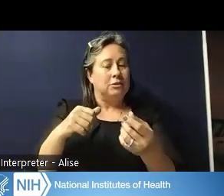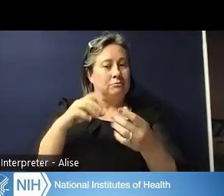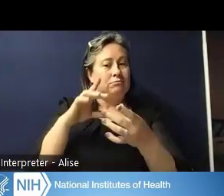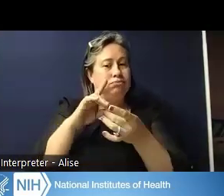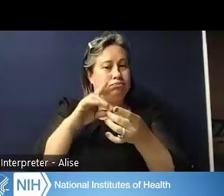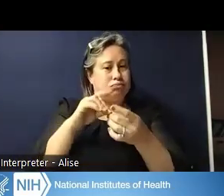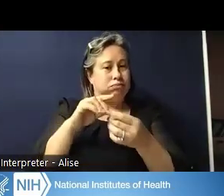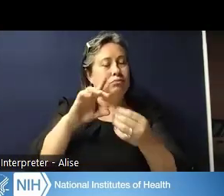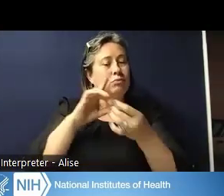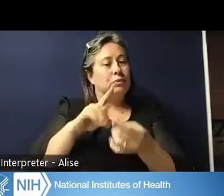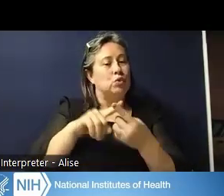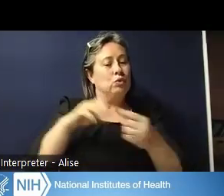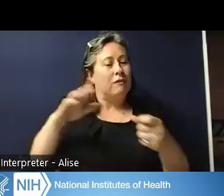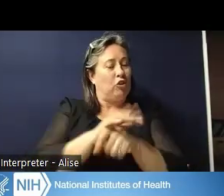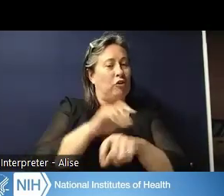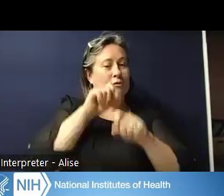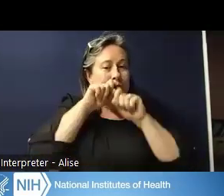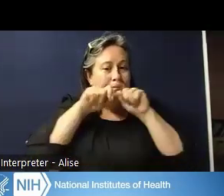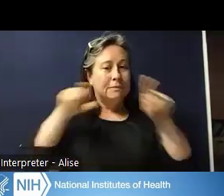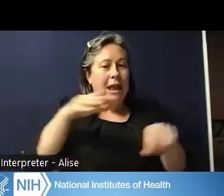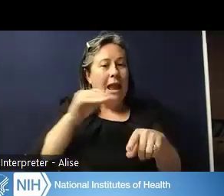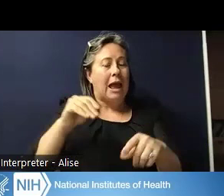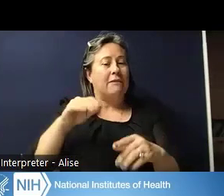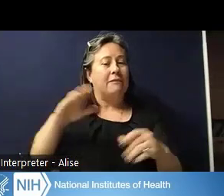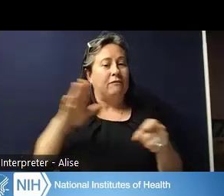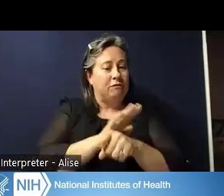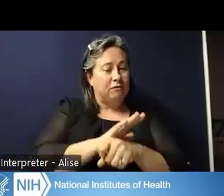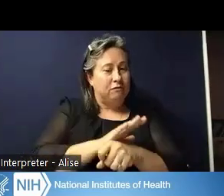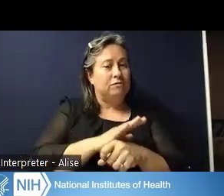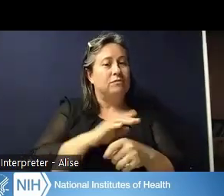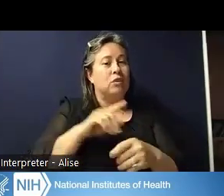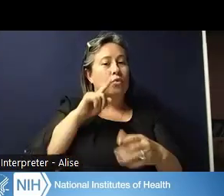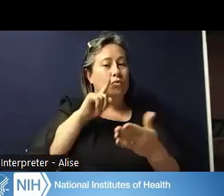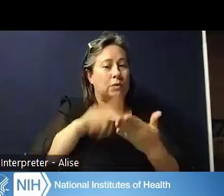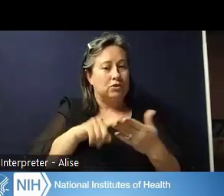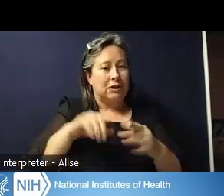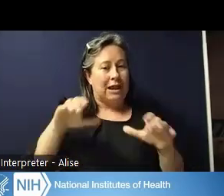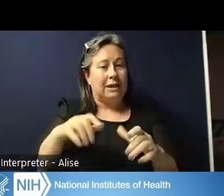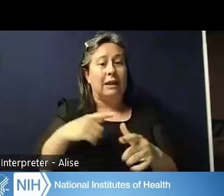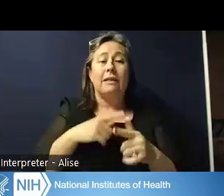and disclosure of all research activities. And then we have the other support page,